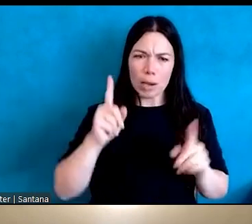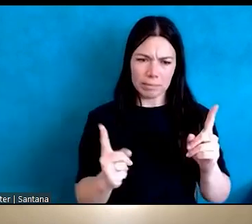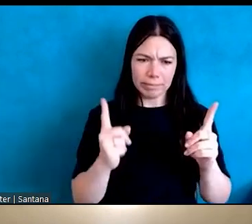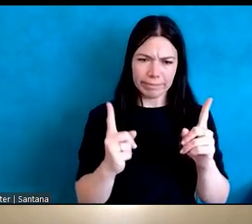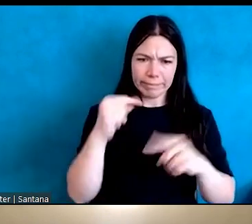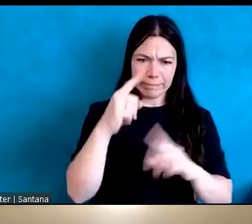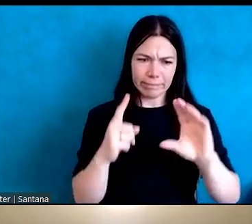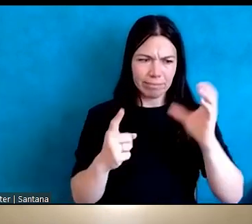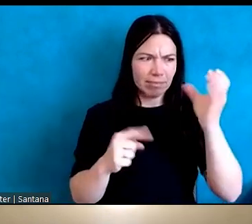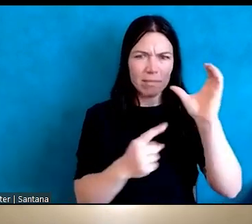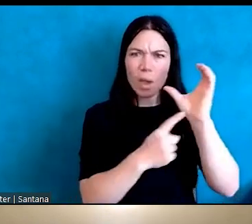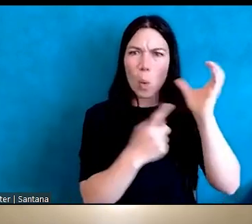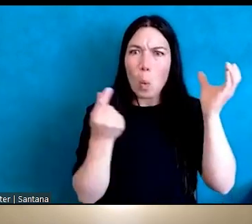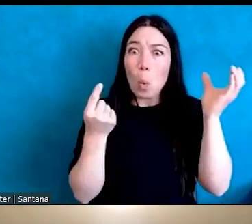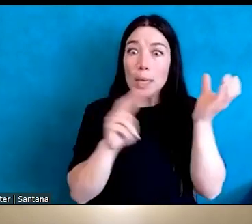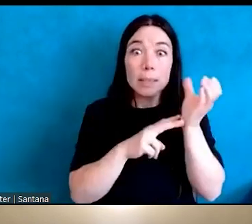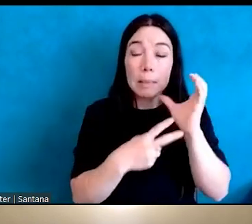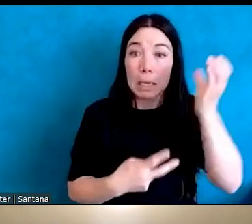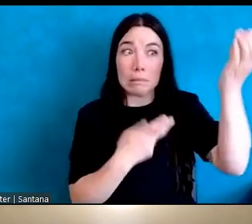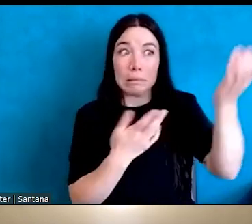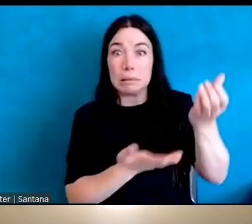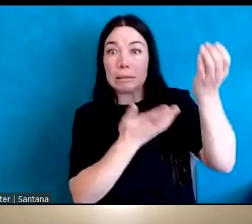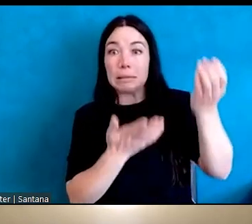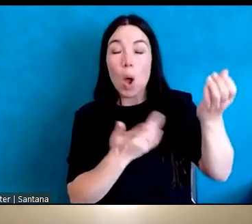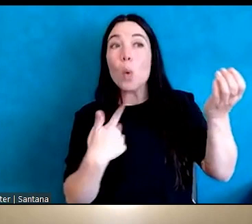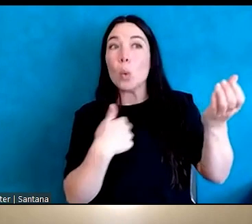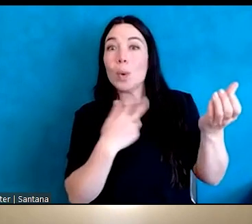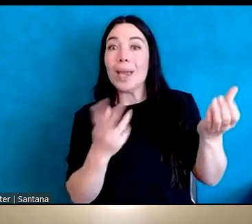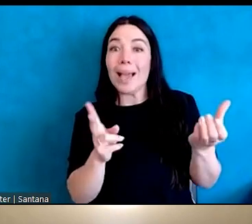new identity for the block - in this case, a phone.